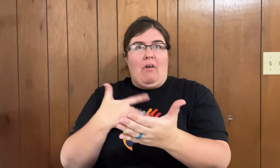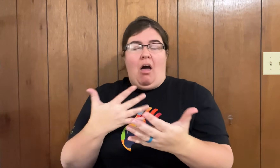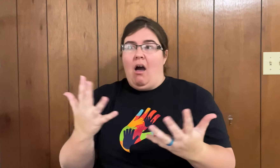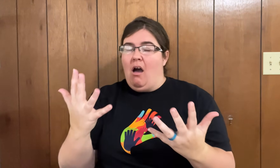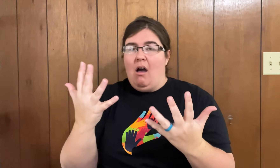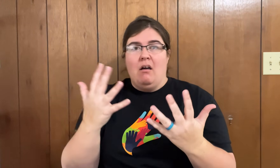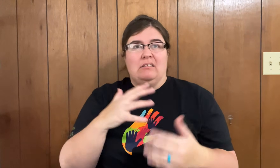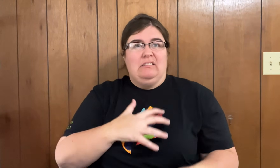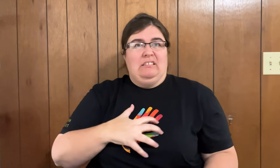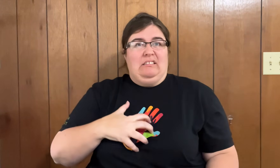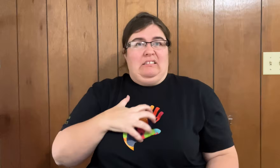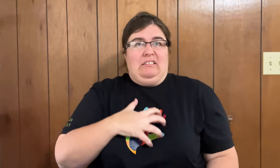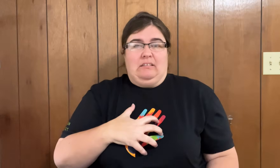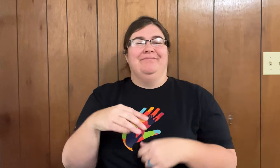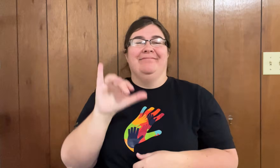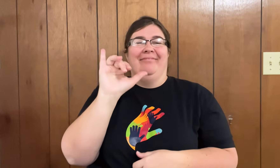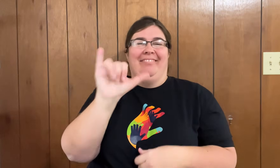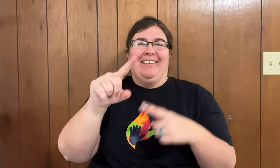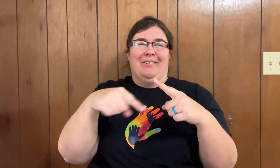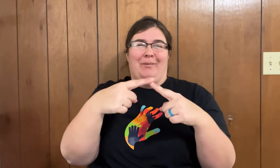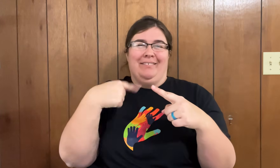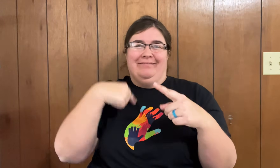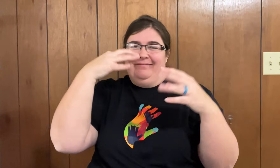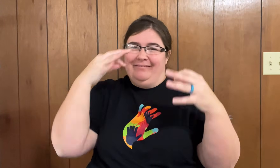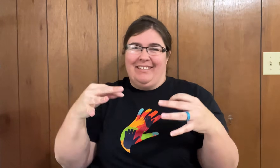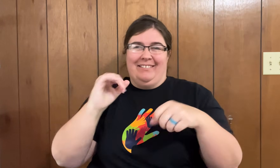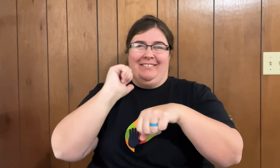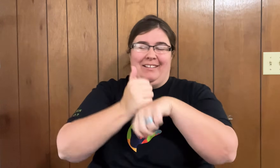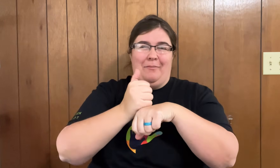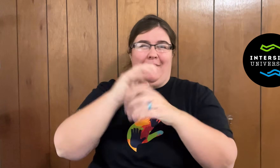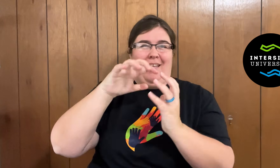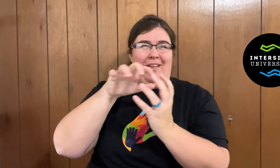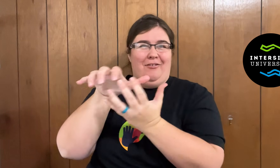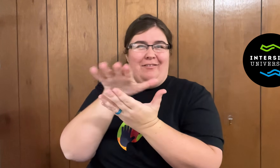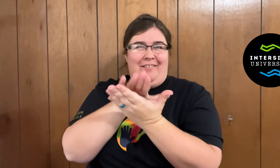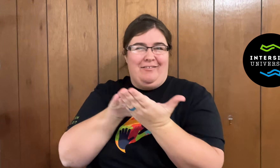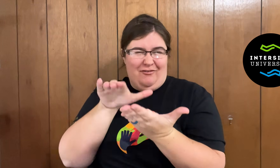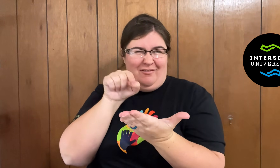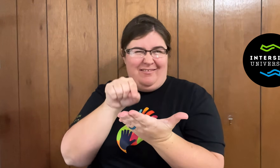Everybody just stop signing!" I was heartsick. This experience helped me decide to build